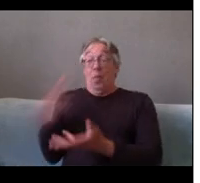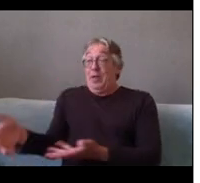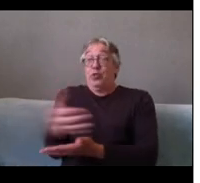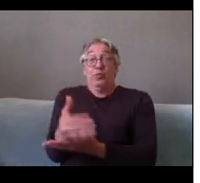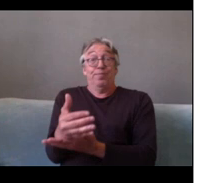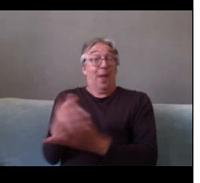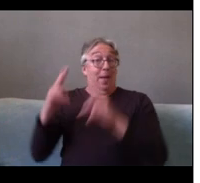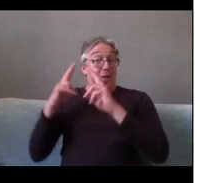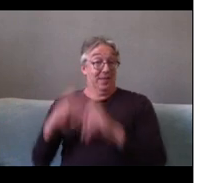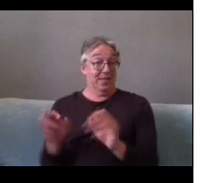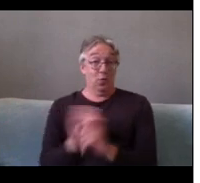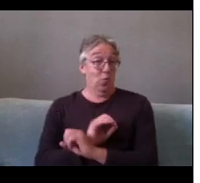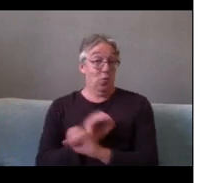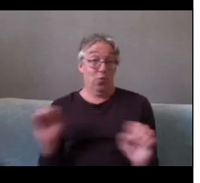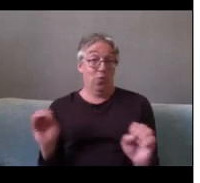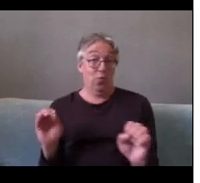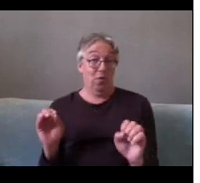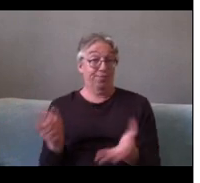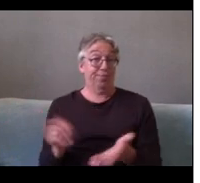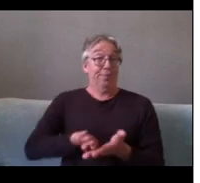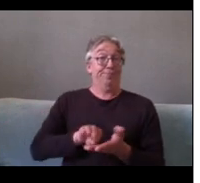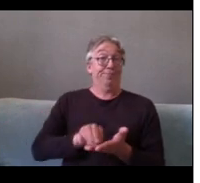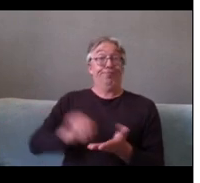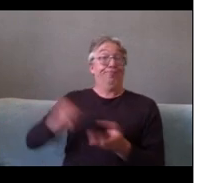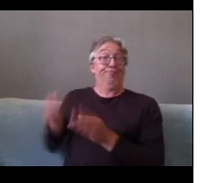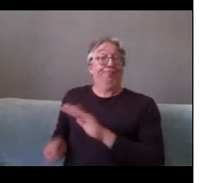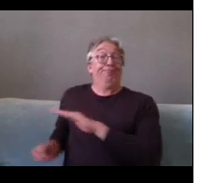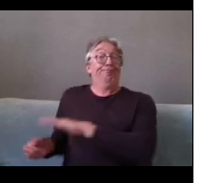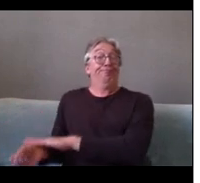to integrate persons with disabilities was in the year 2009 census.